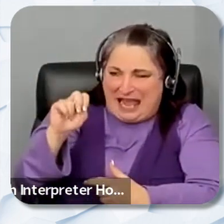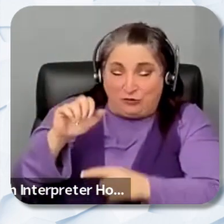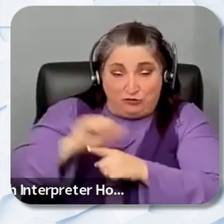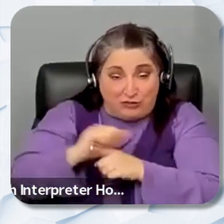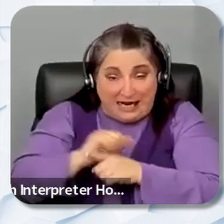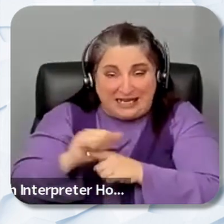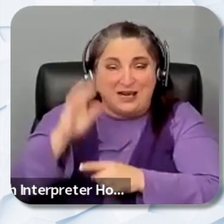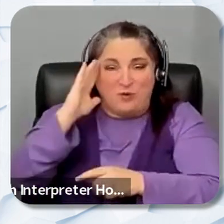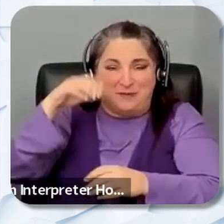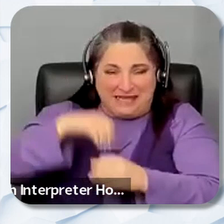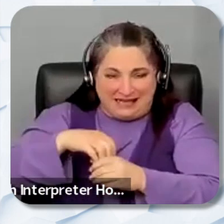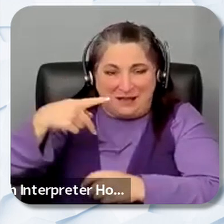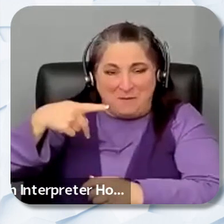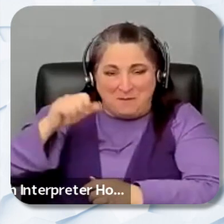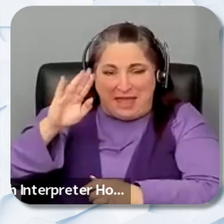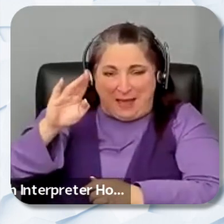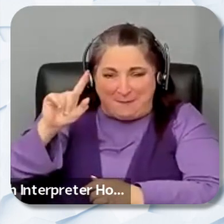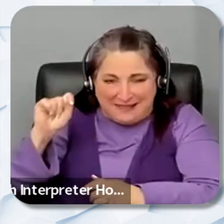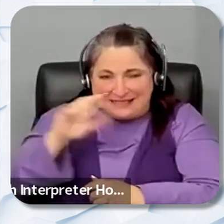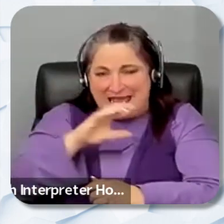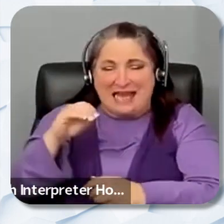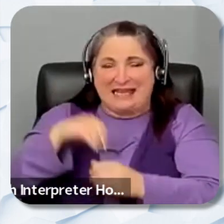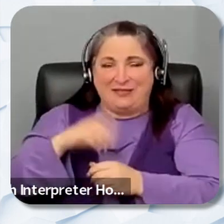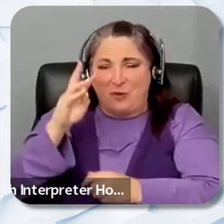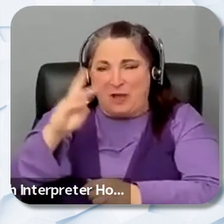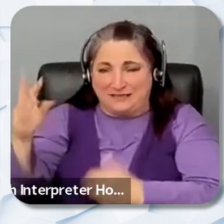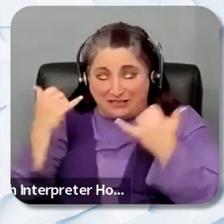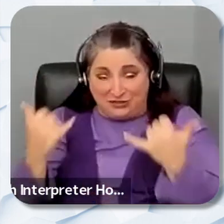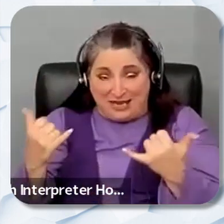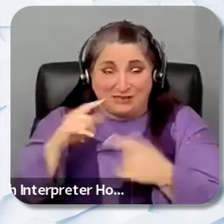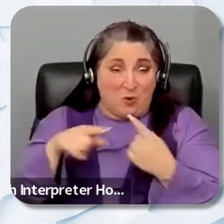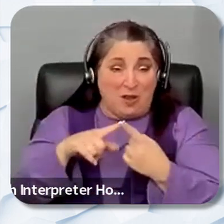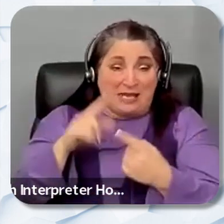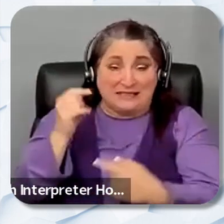Padlet and the website today. So as soon as Tammy is done here she's going to rush over